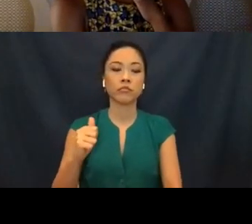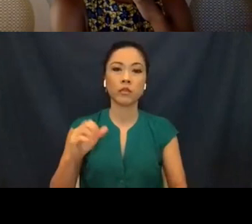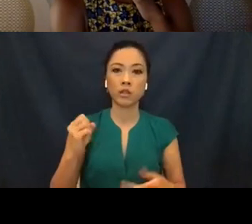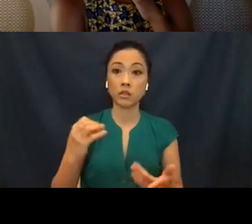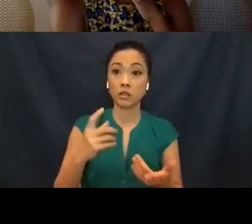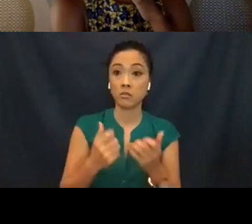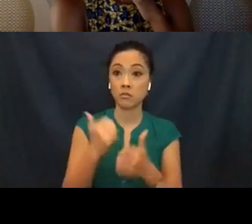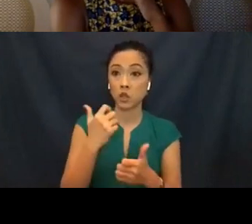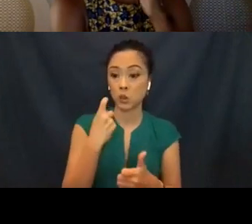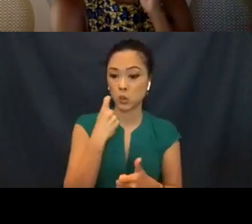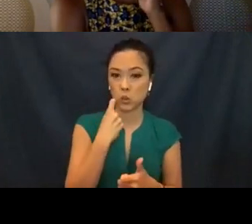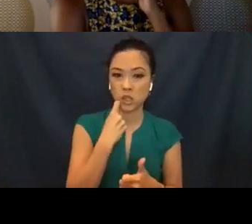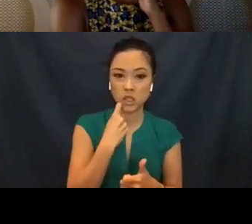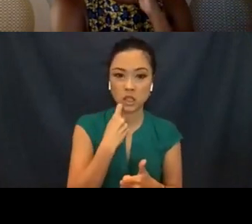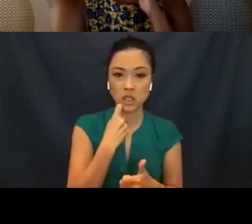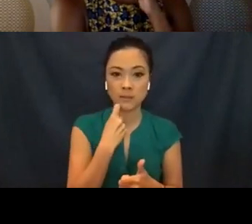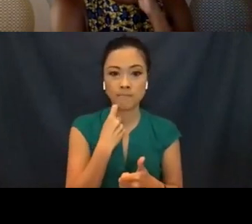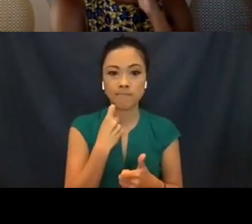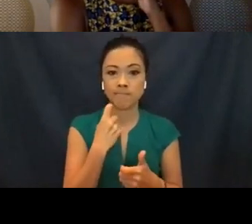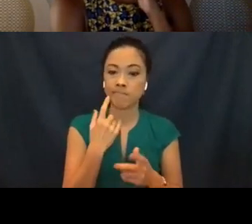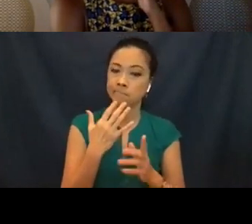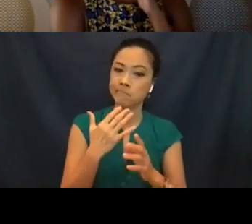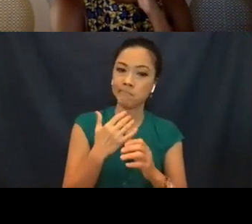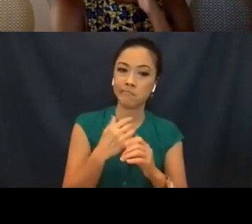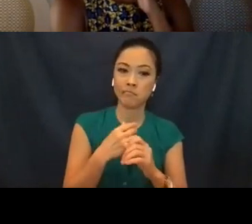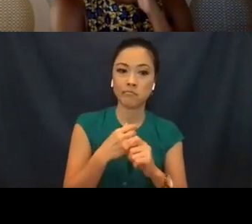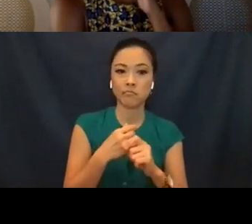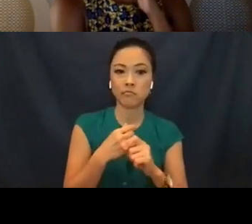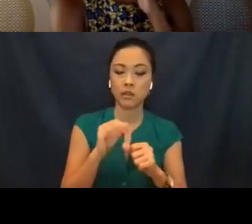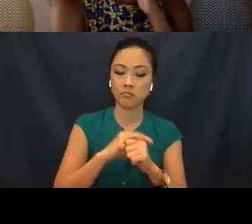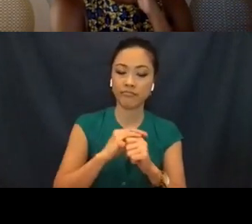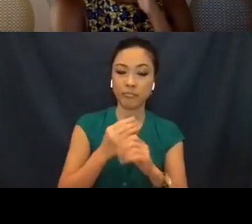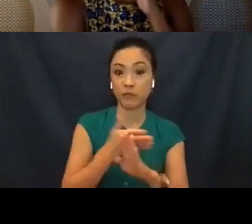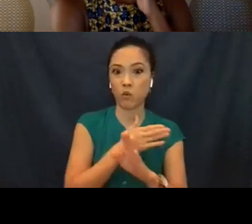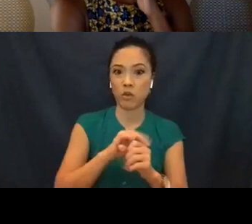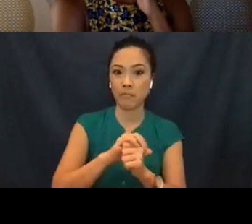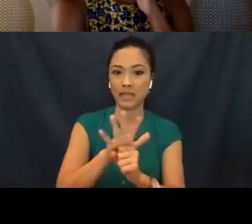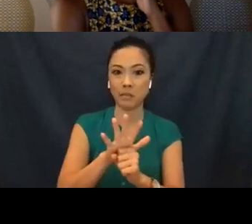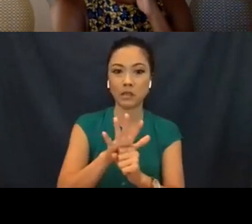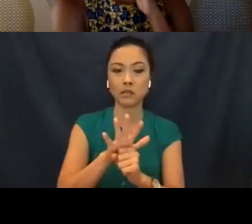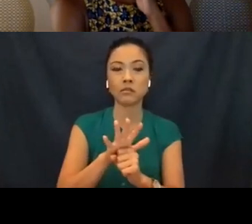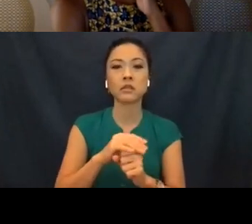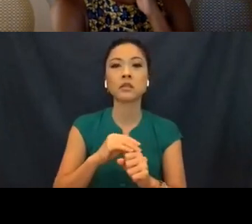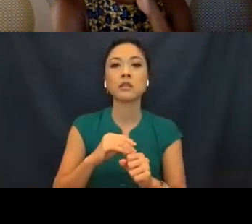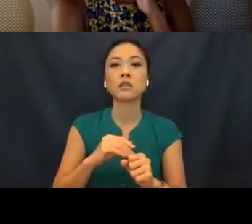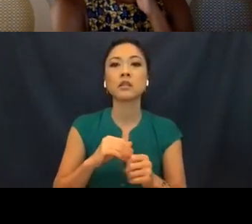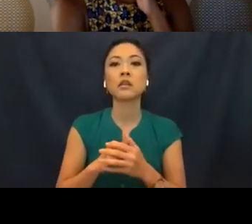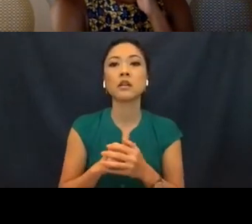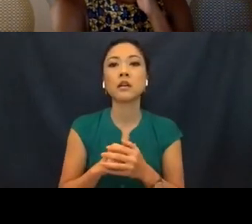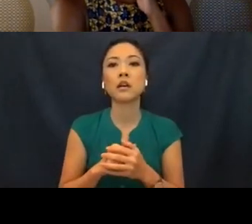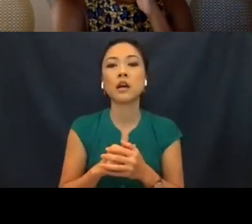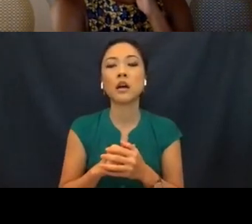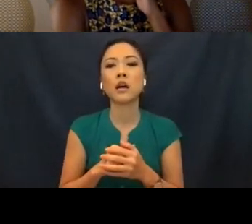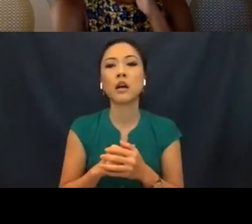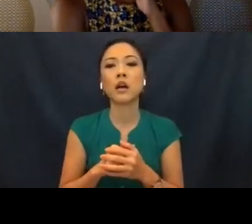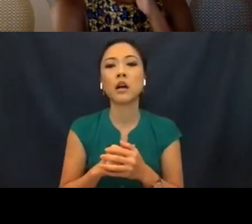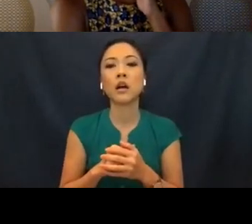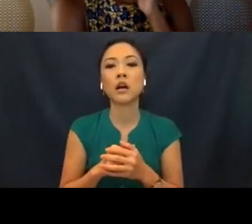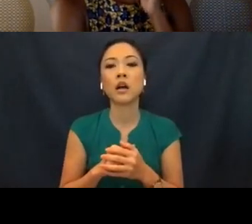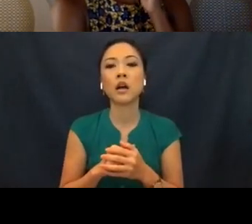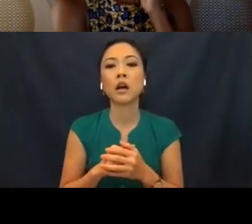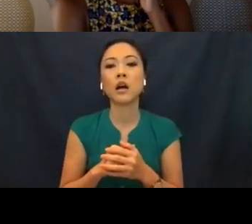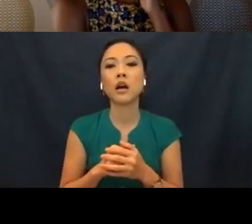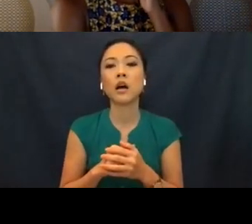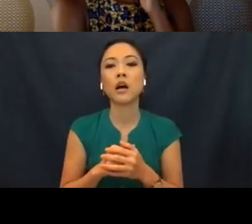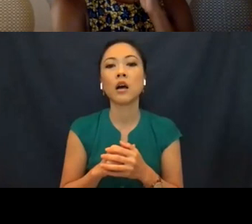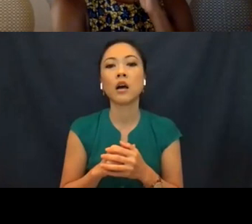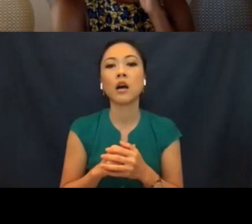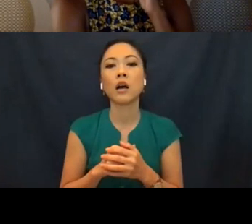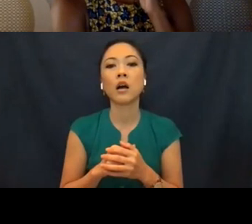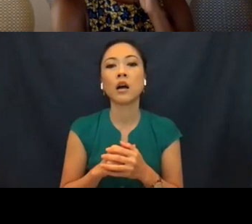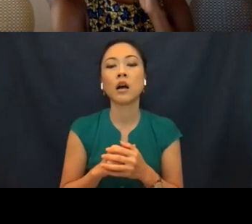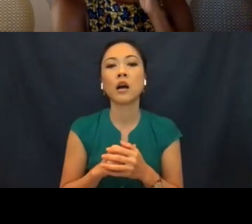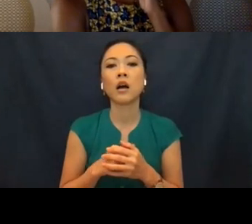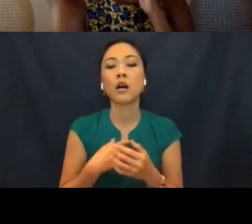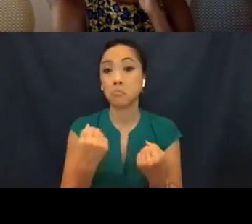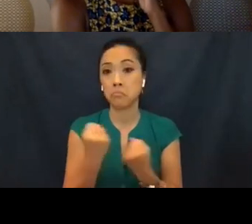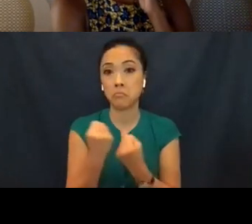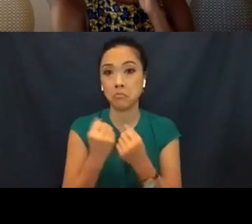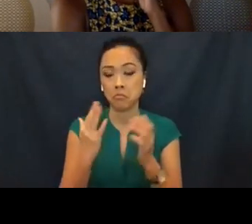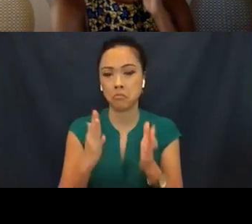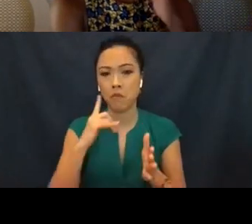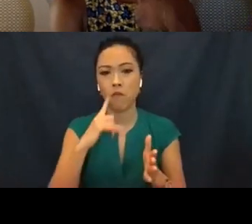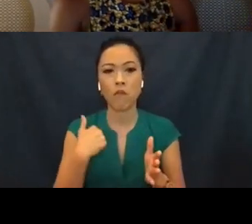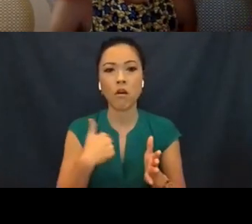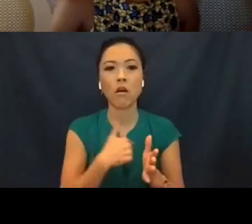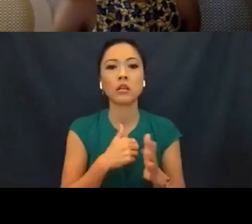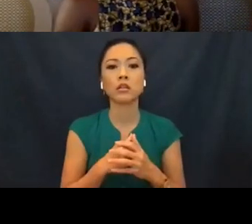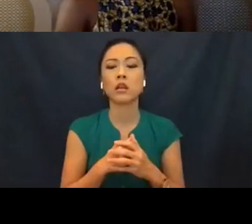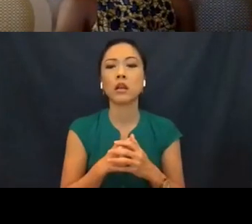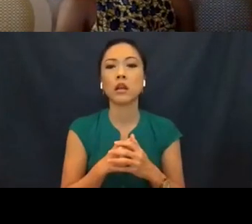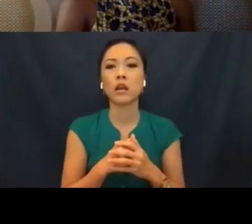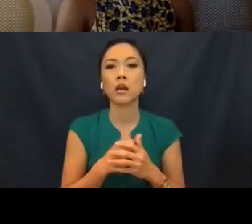Jaamil Olawale Kosoko is a fellow for us and I'm aware of the symbolic capital, as my boss says, that can go along working with an artist